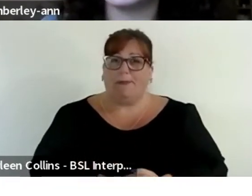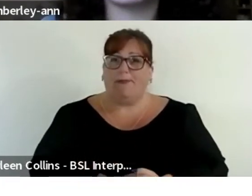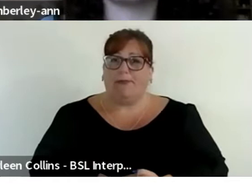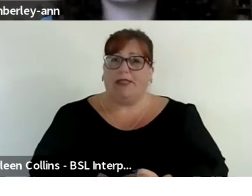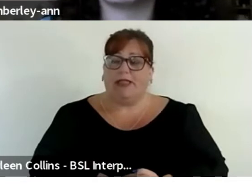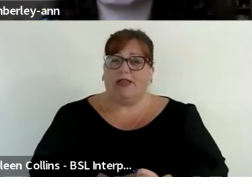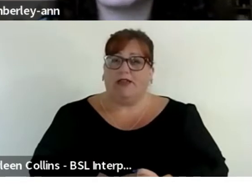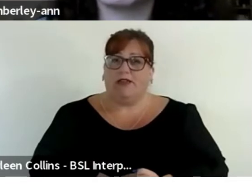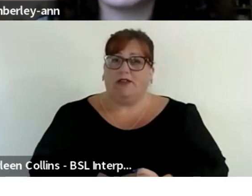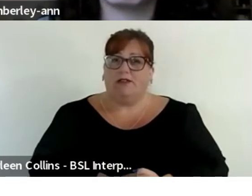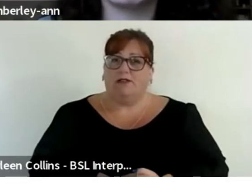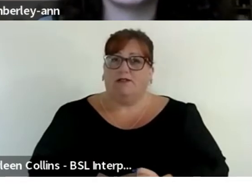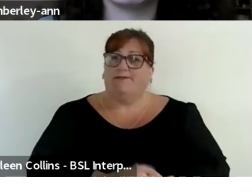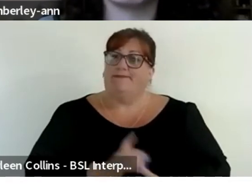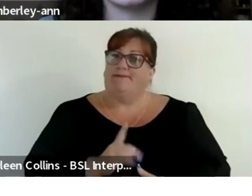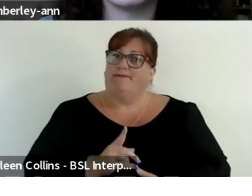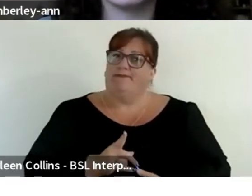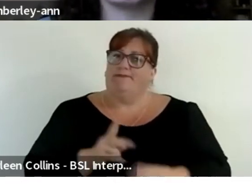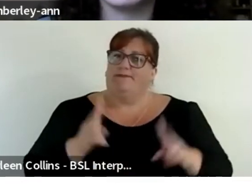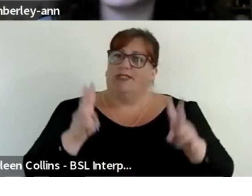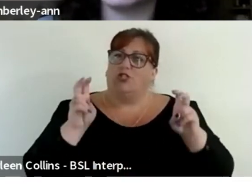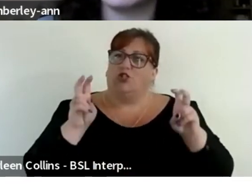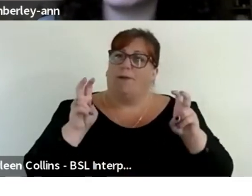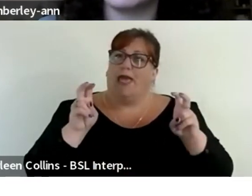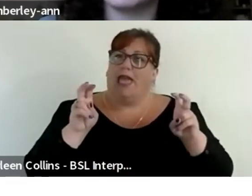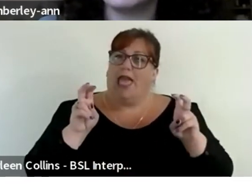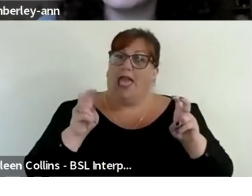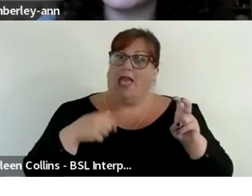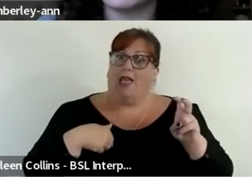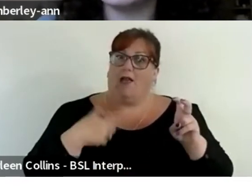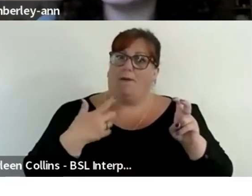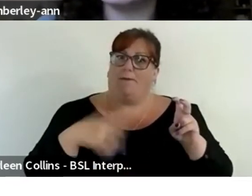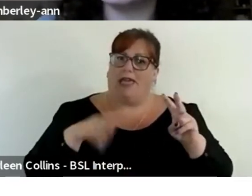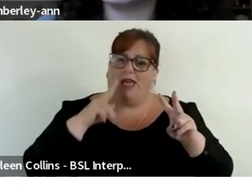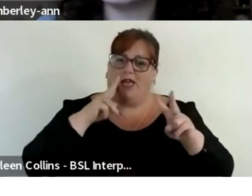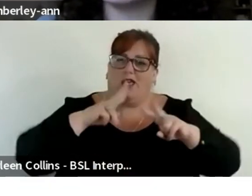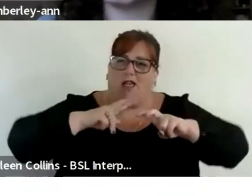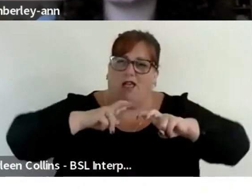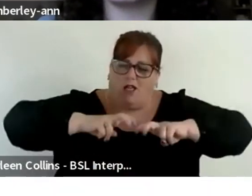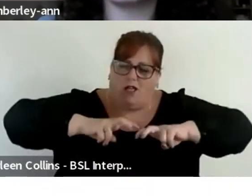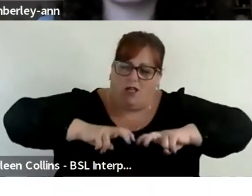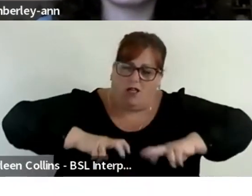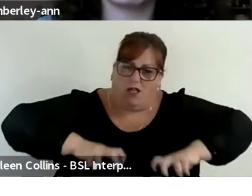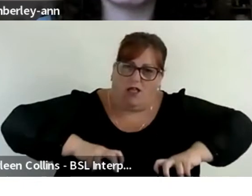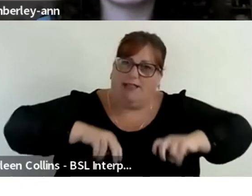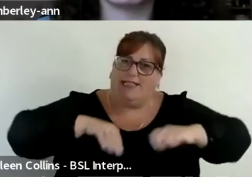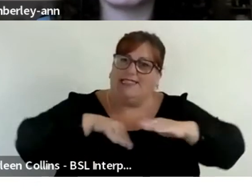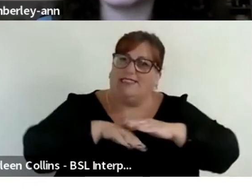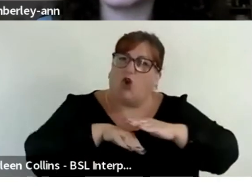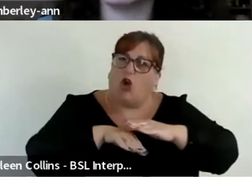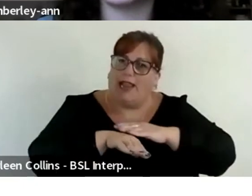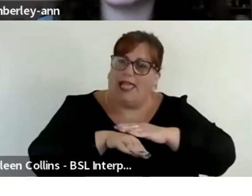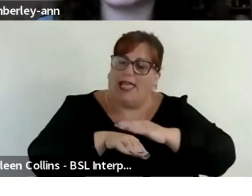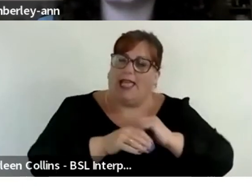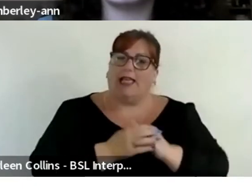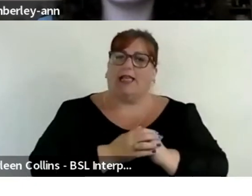This was a topic we exmroerd during the research we did internally. As part of understanding how people experience our culture.